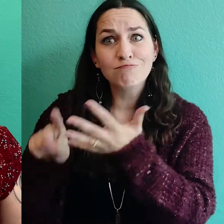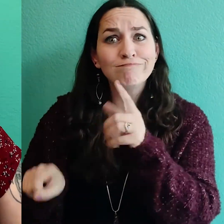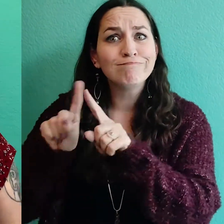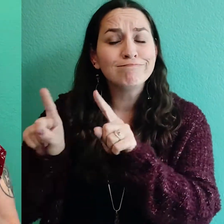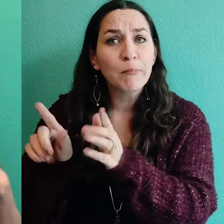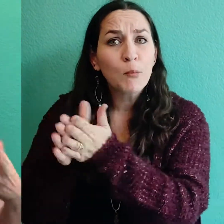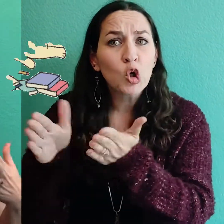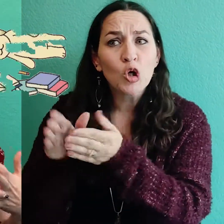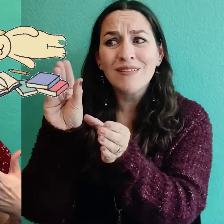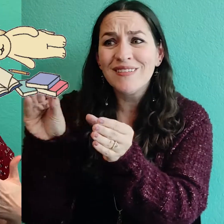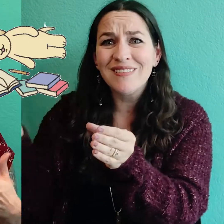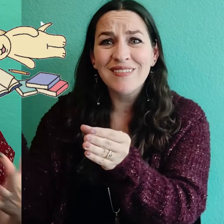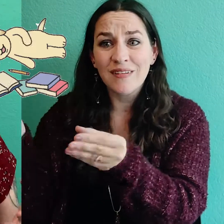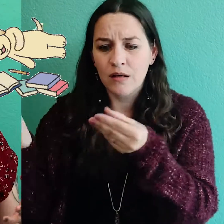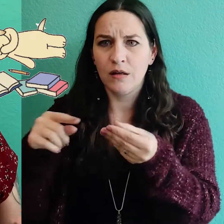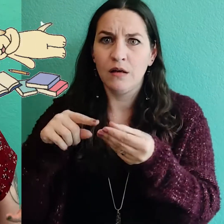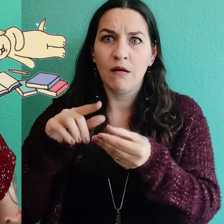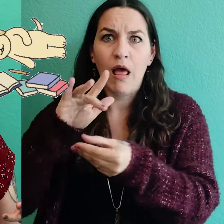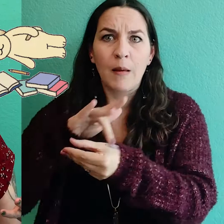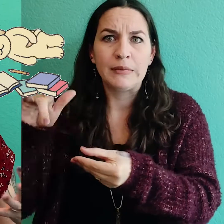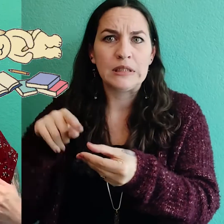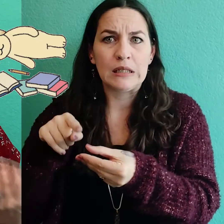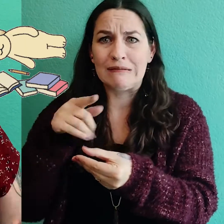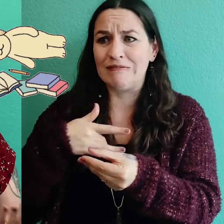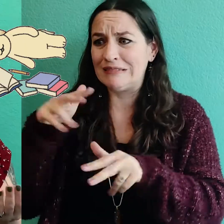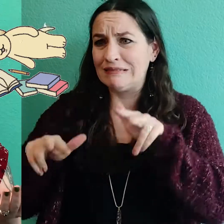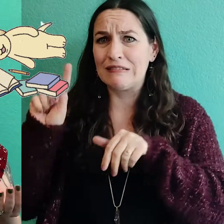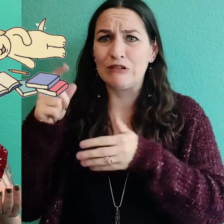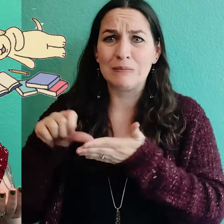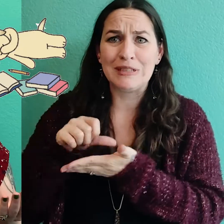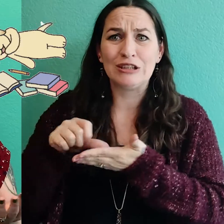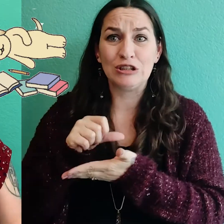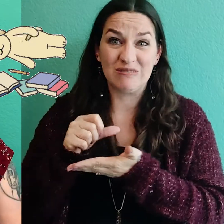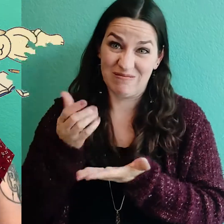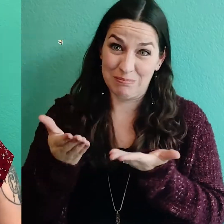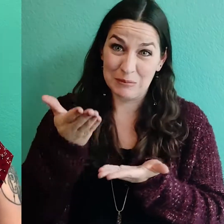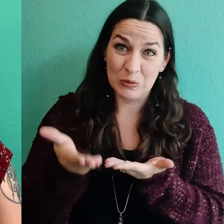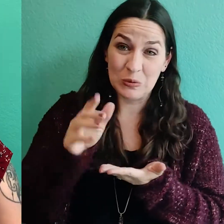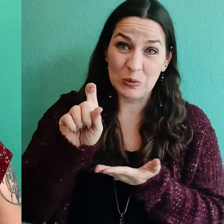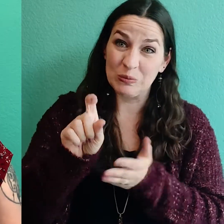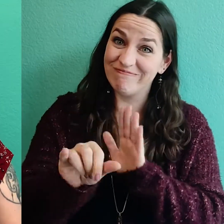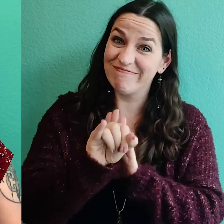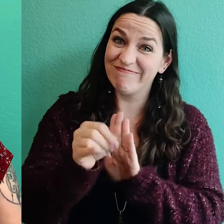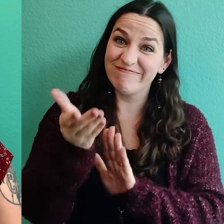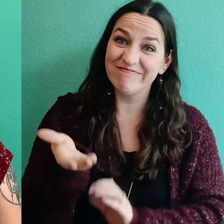if you have a whole bunch of beautiful journals that are totally empty because you don't want to mess up the first page.